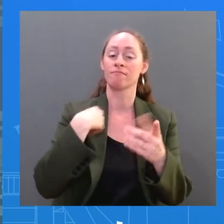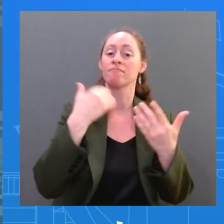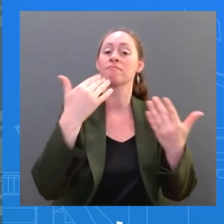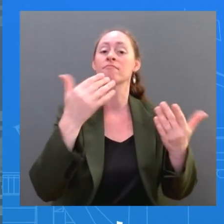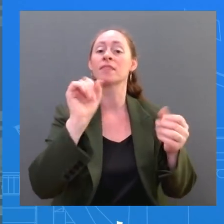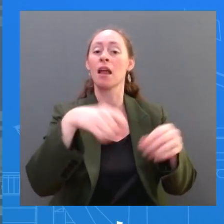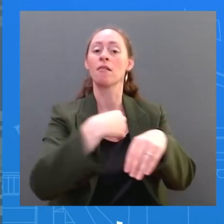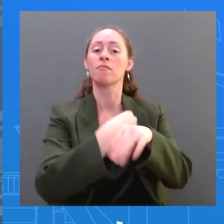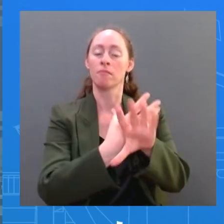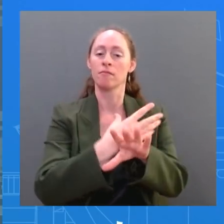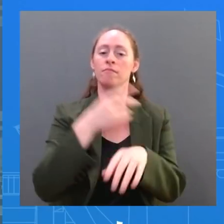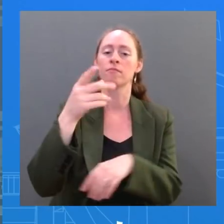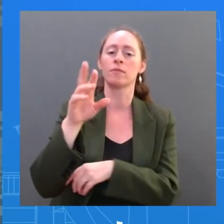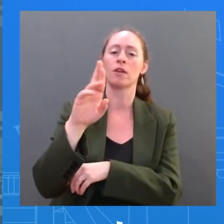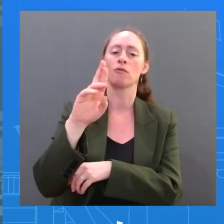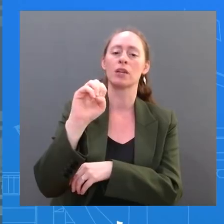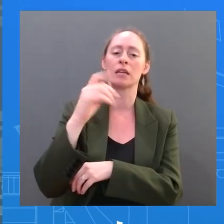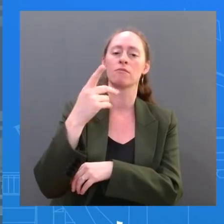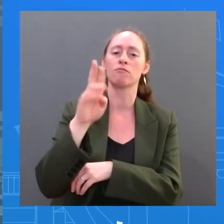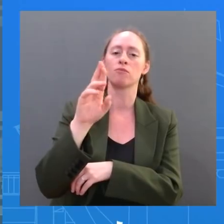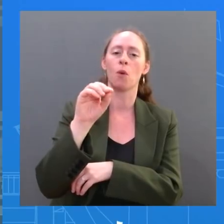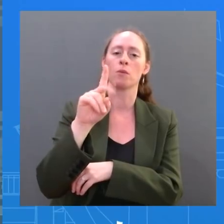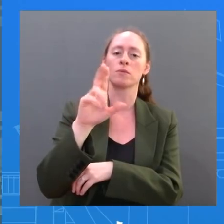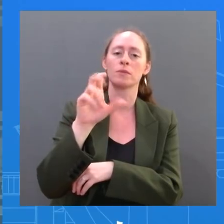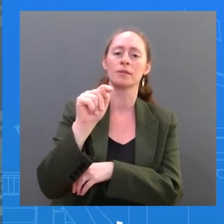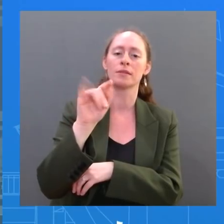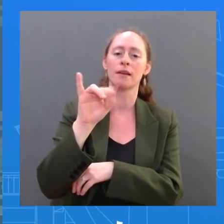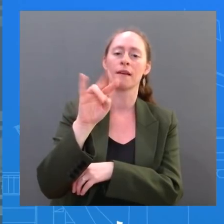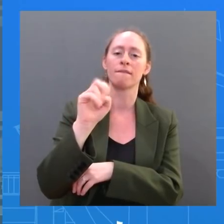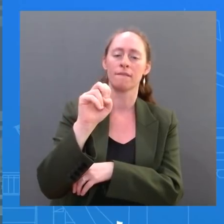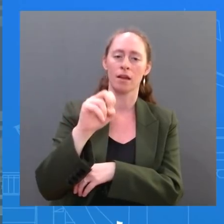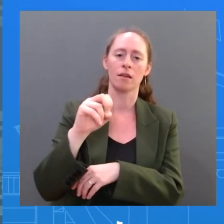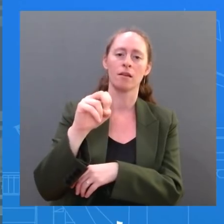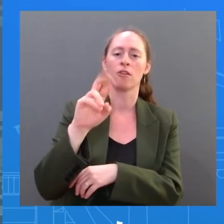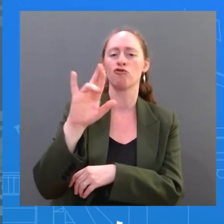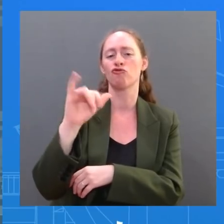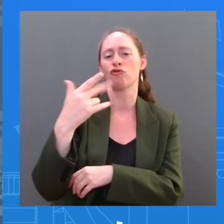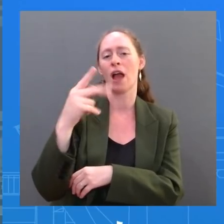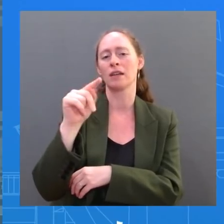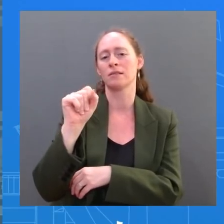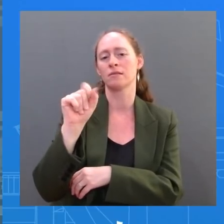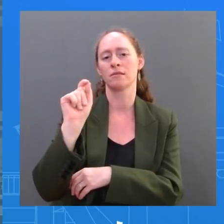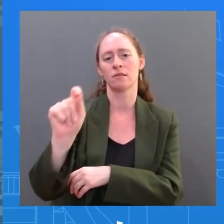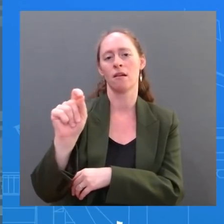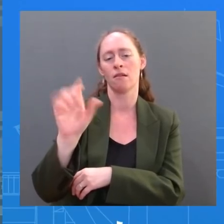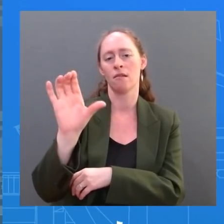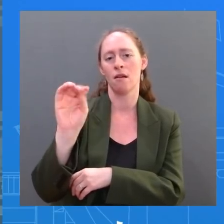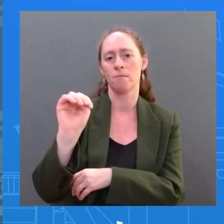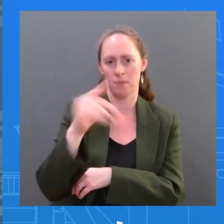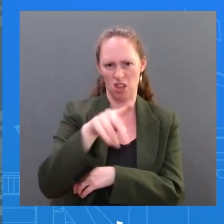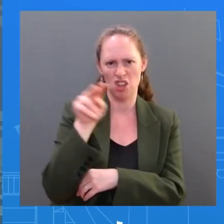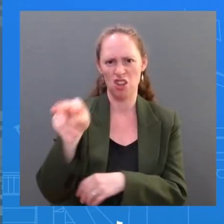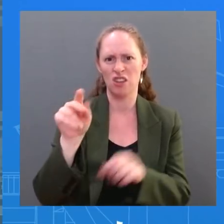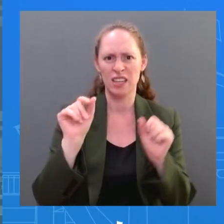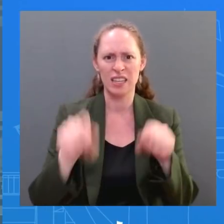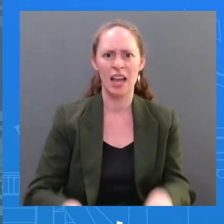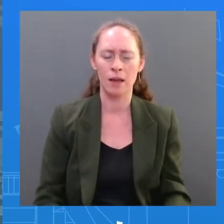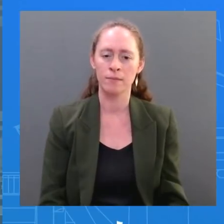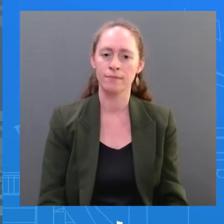critical medications like medication abortion, but also contraception, which is at risk. Emergency contraception is at risk in states across the country now,